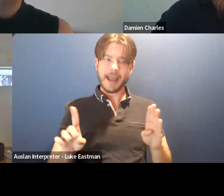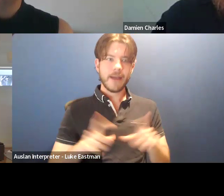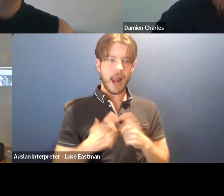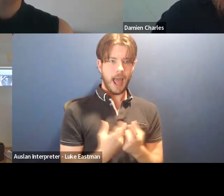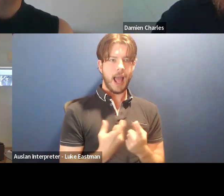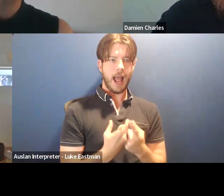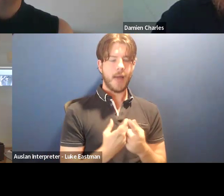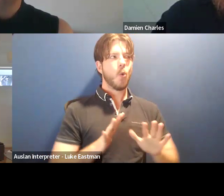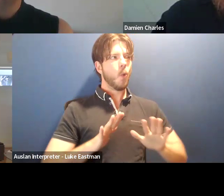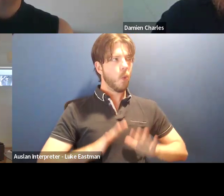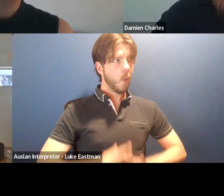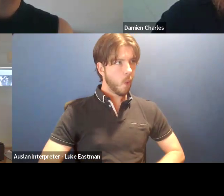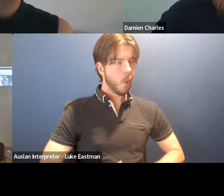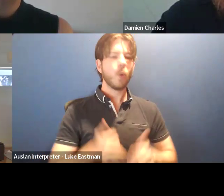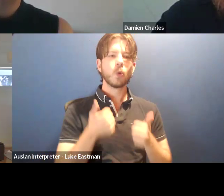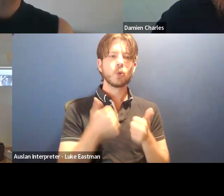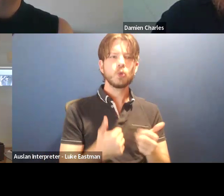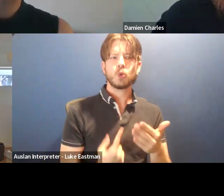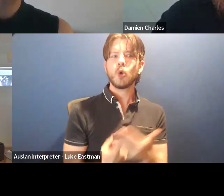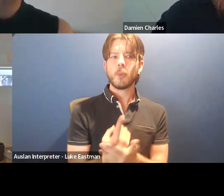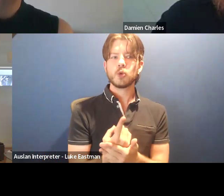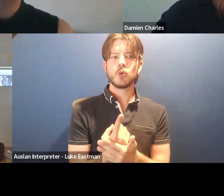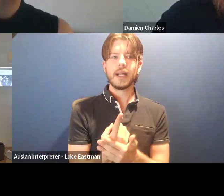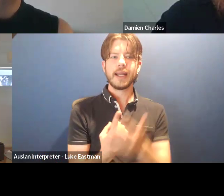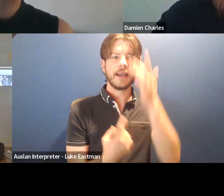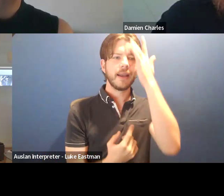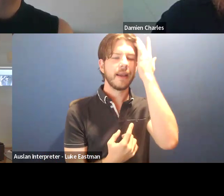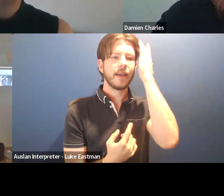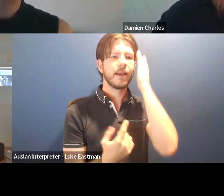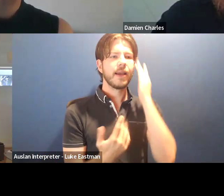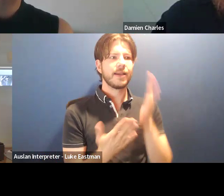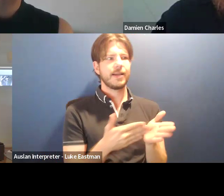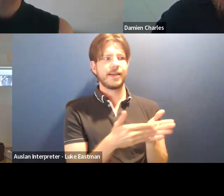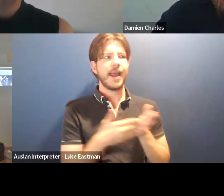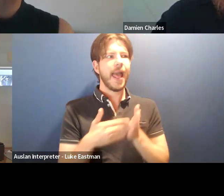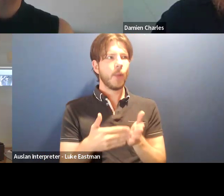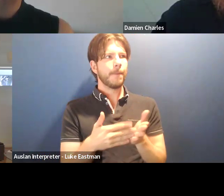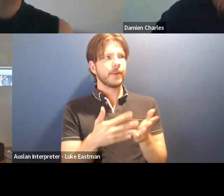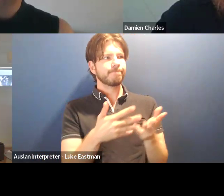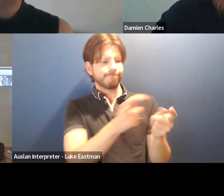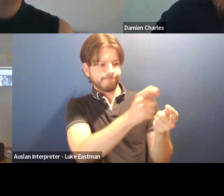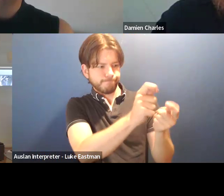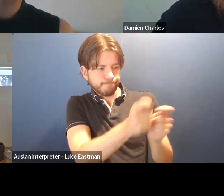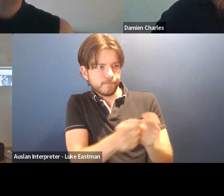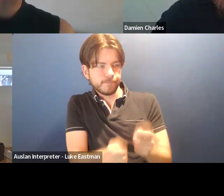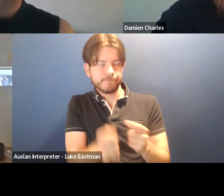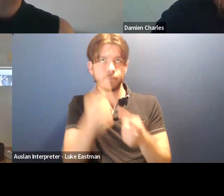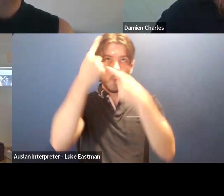me a good opportunity to yeah tailor